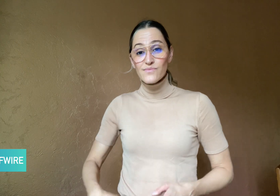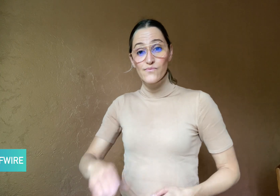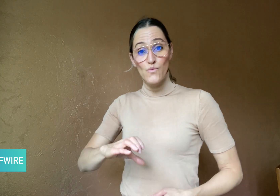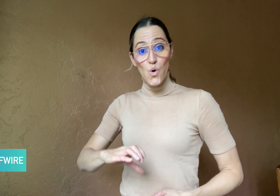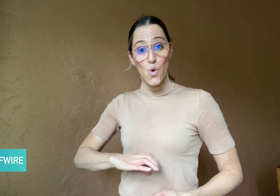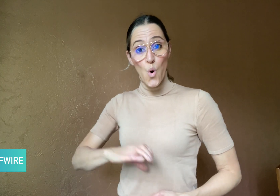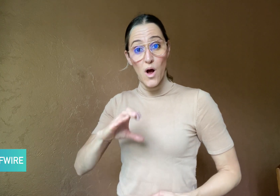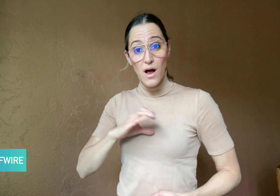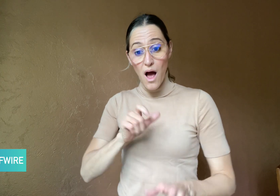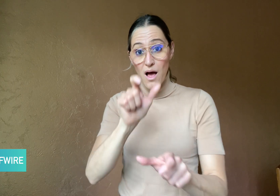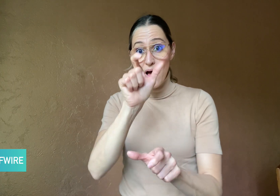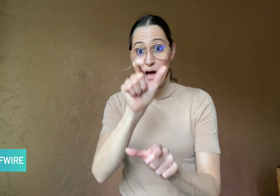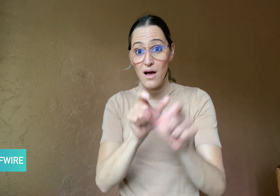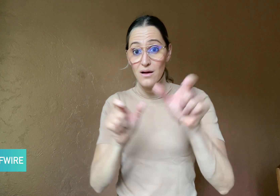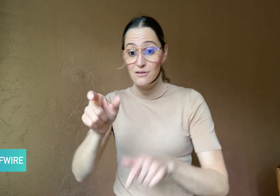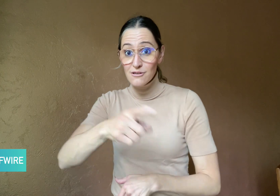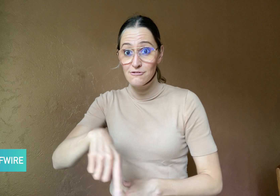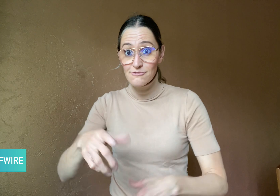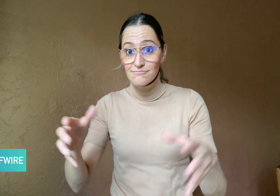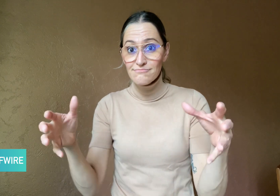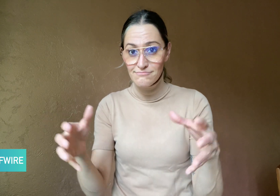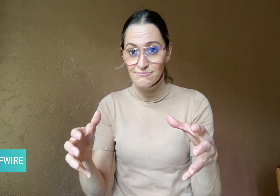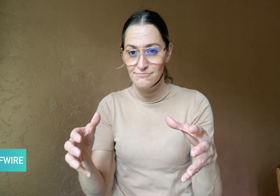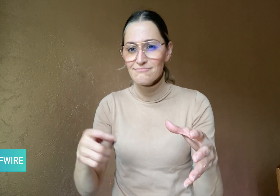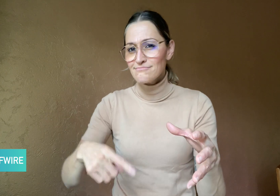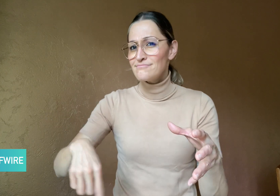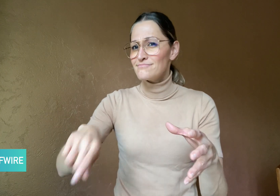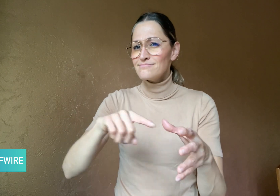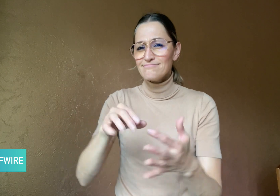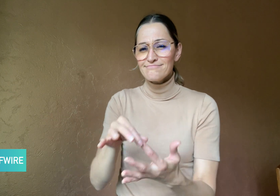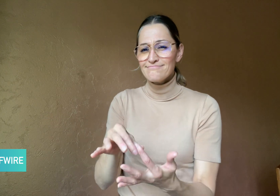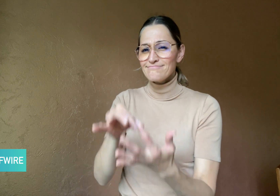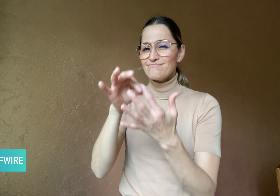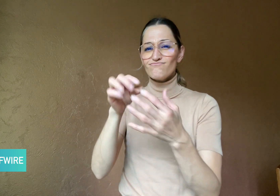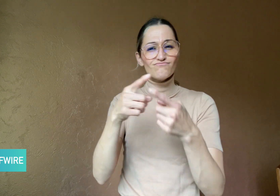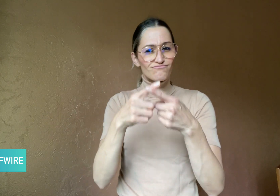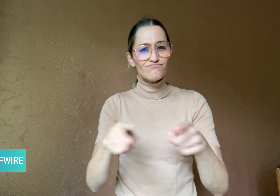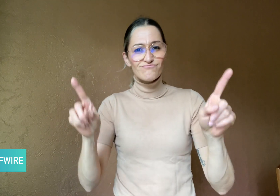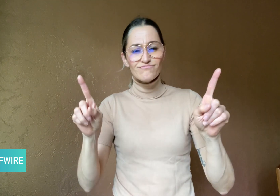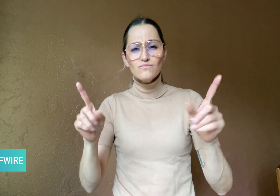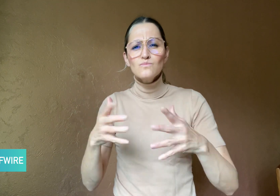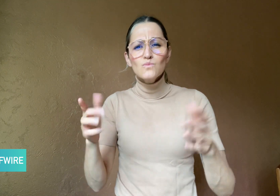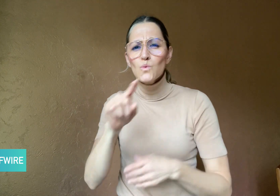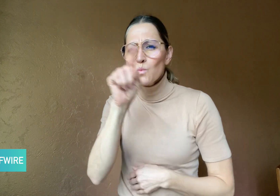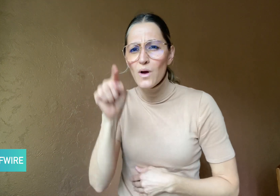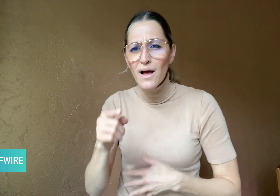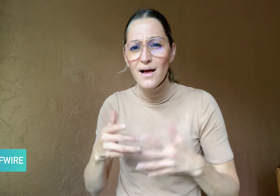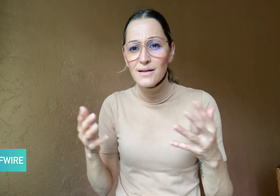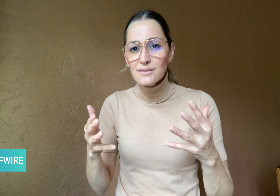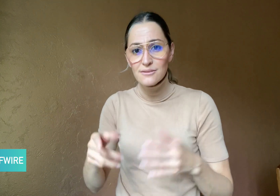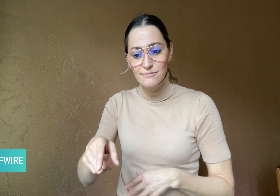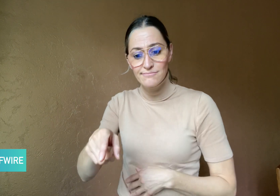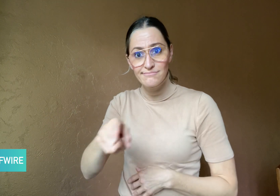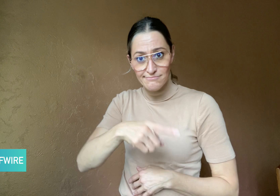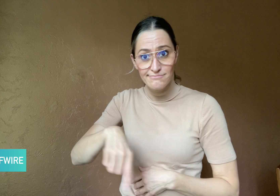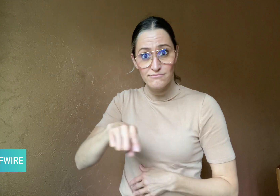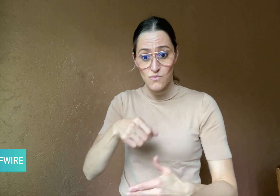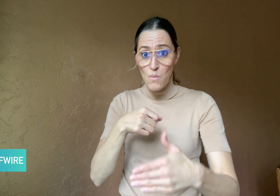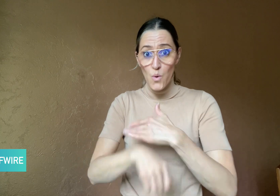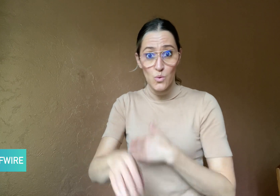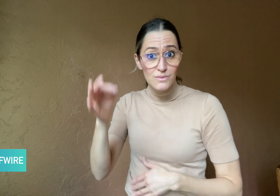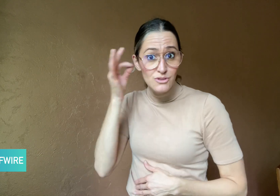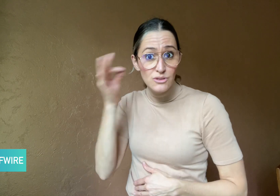CODAs are unique because they are hearing native signers.